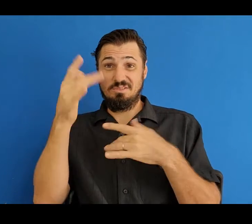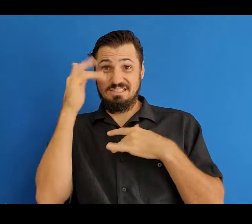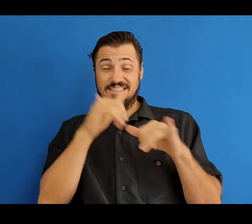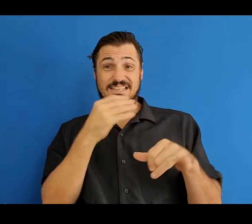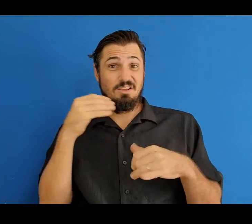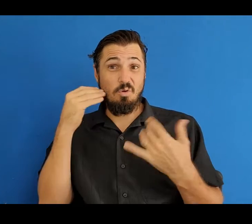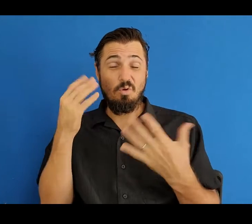getting tested.